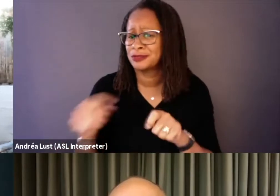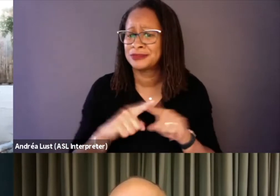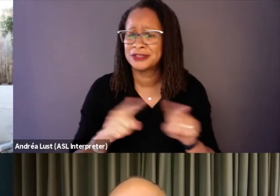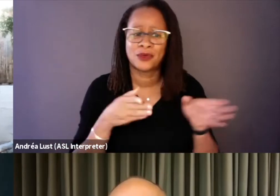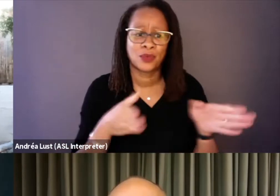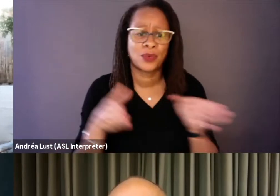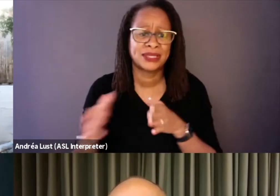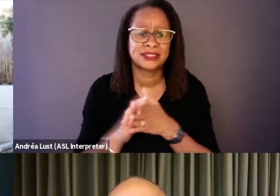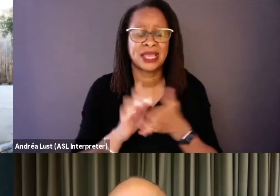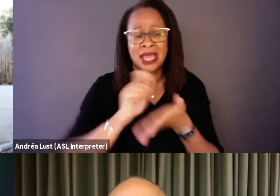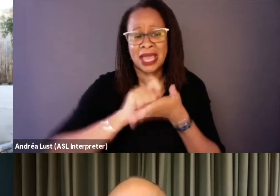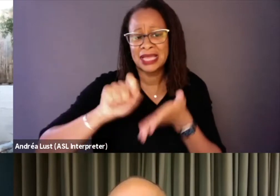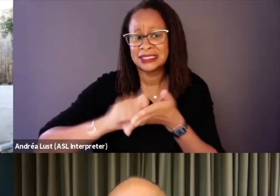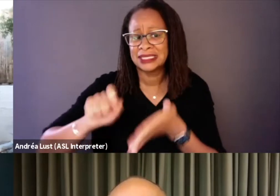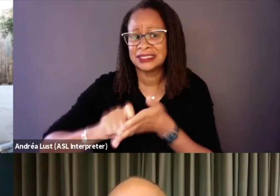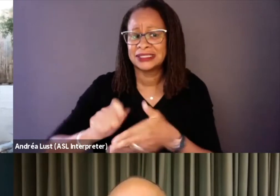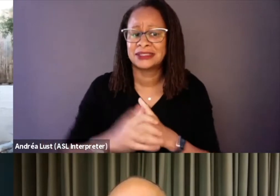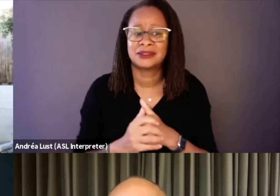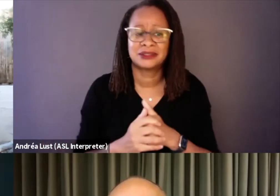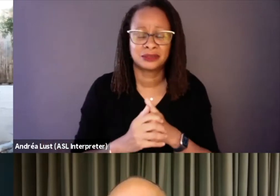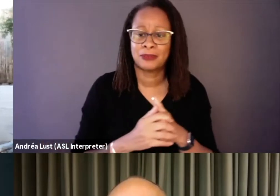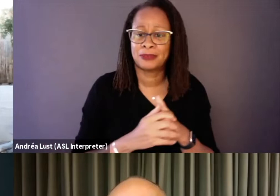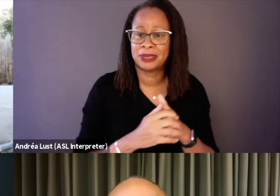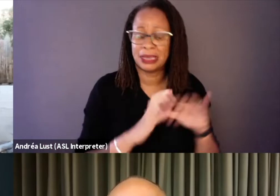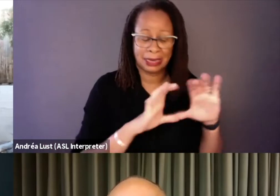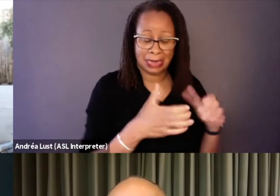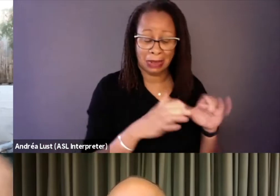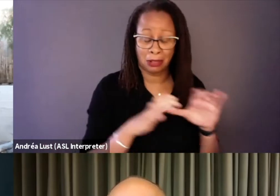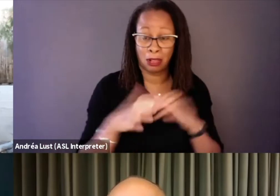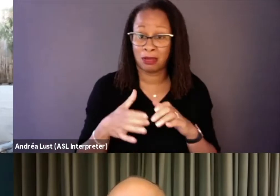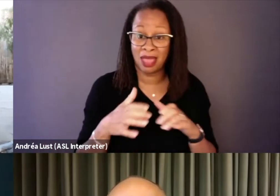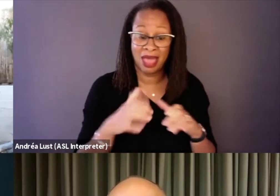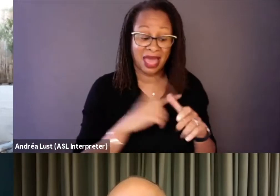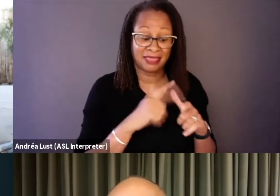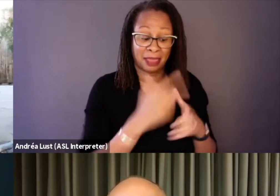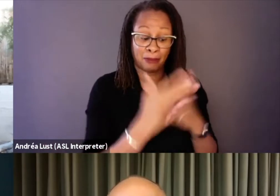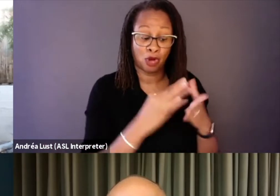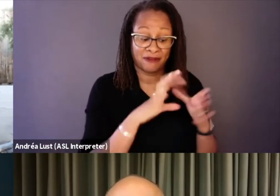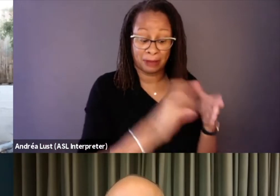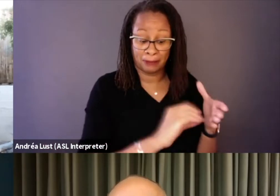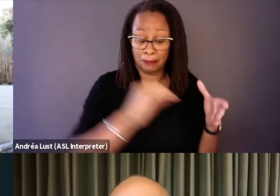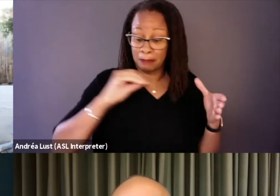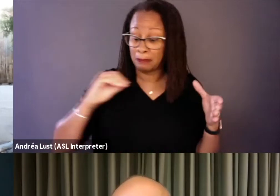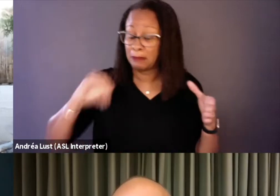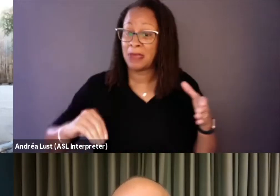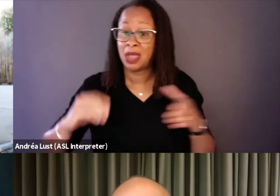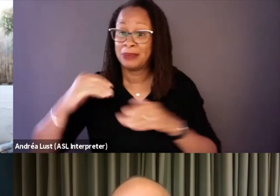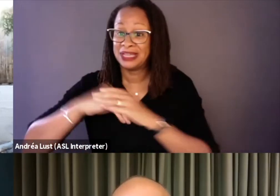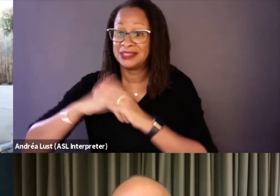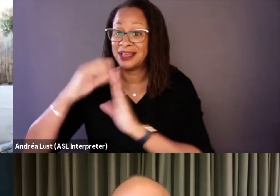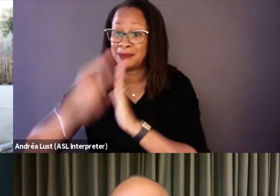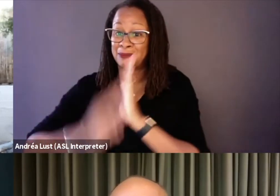would be in catalogs or then parts of it would be used in paintings, and in that way,